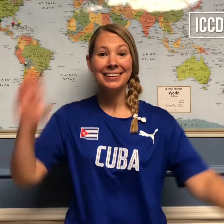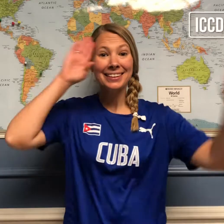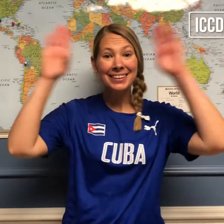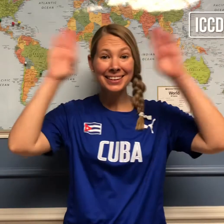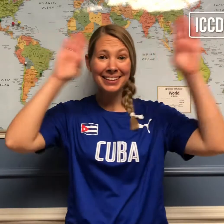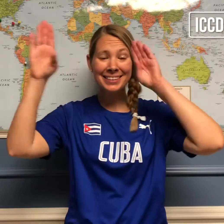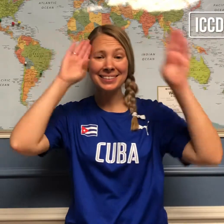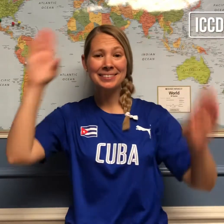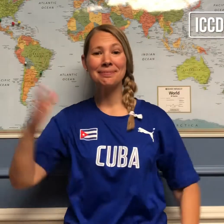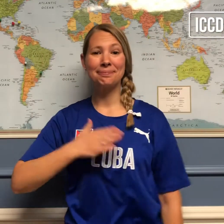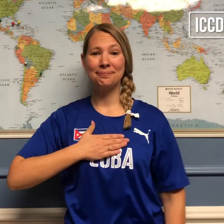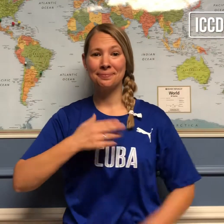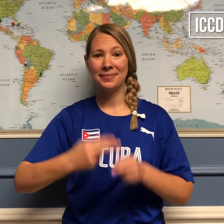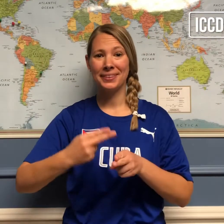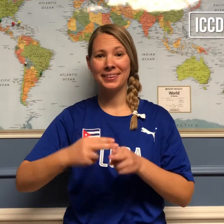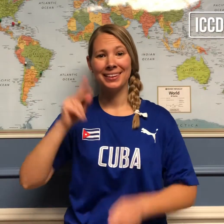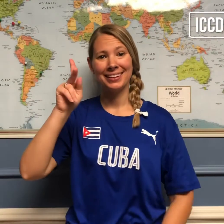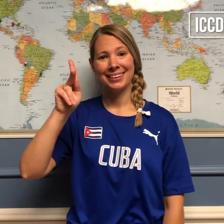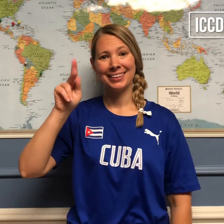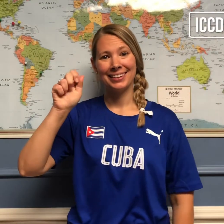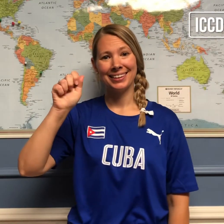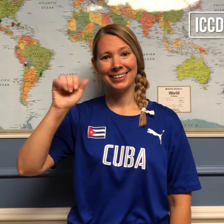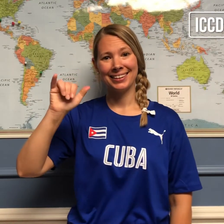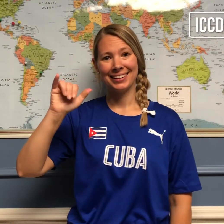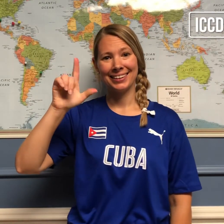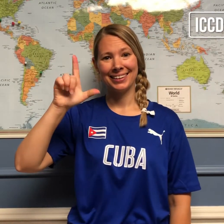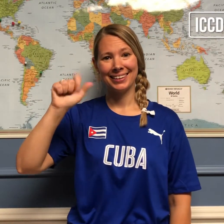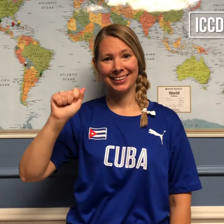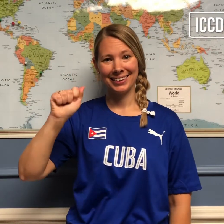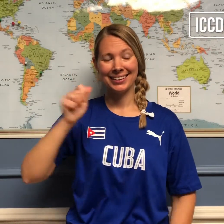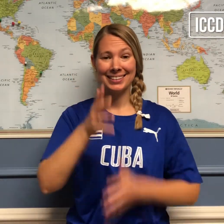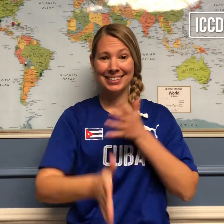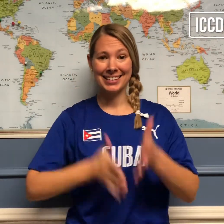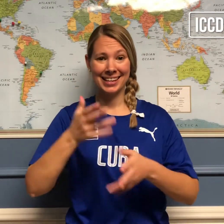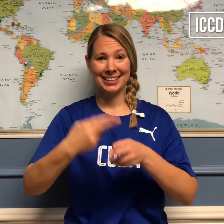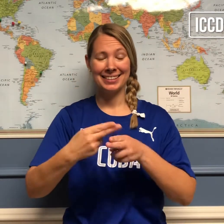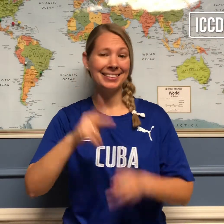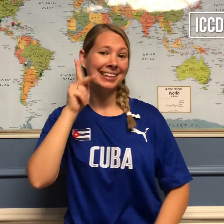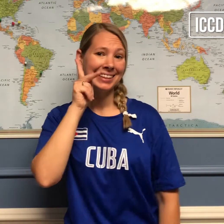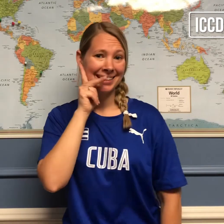Hi! Hola! My name is Kayla and this is my Sign Name.